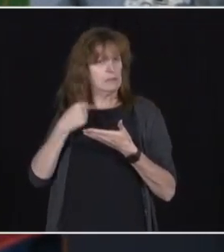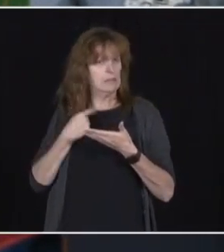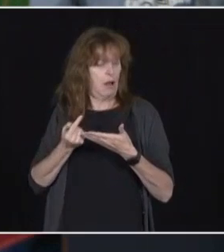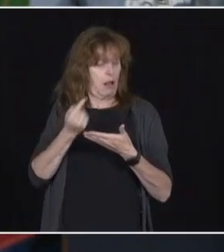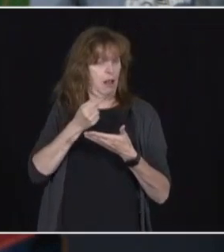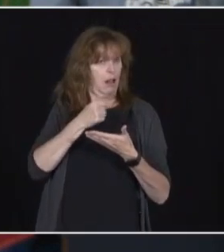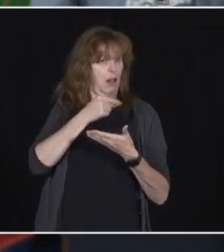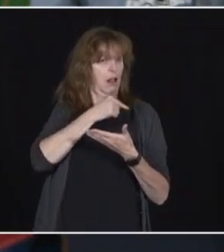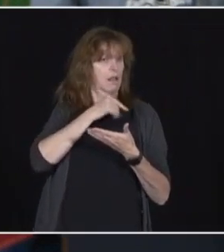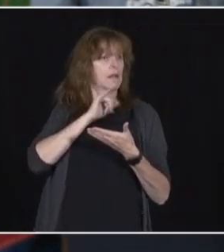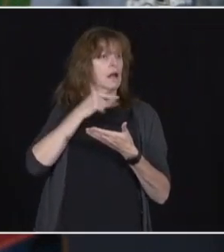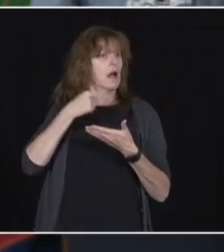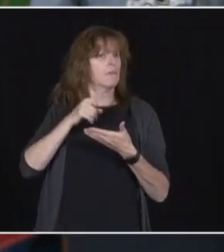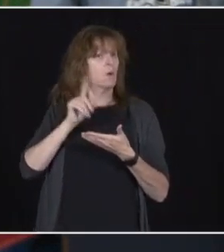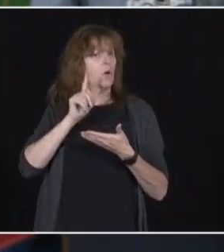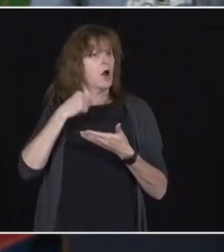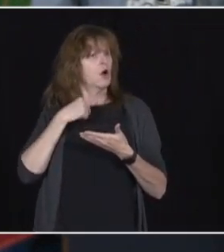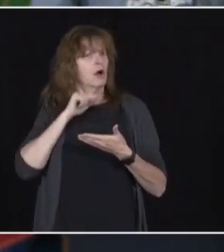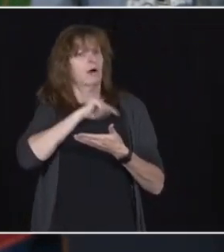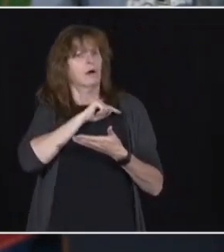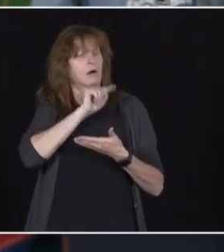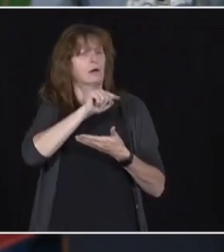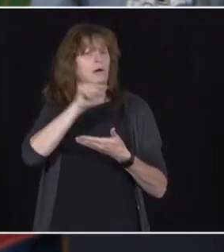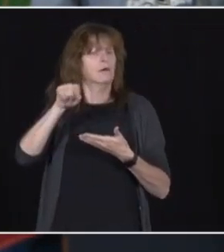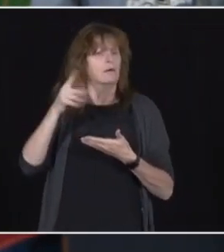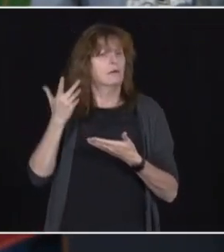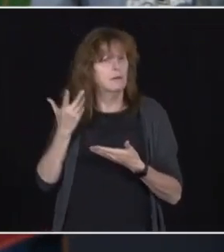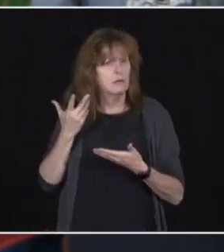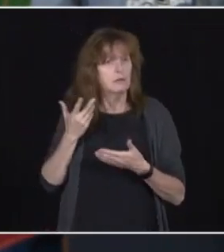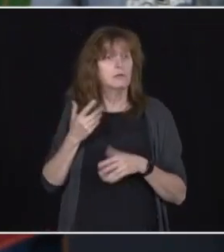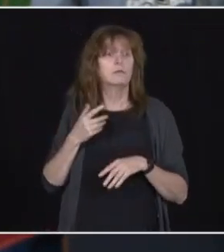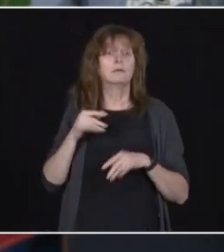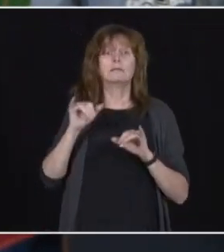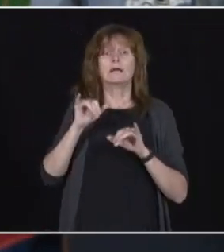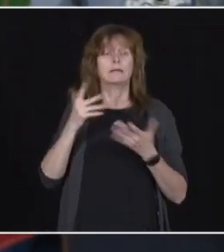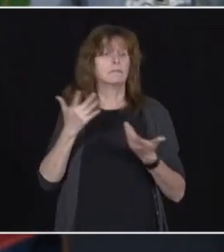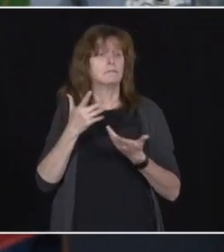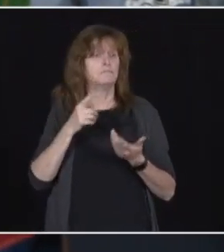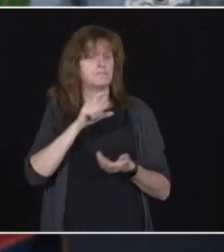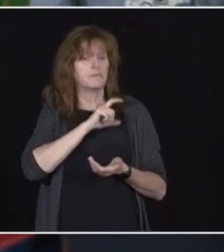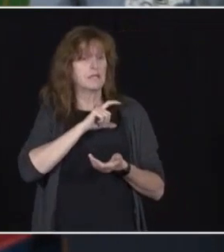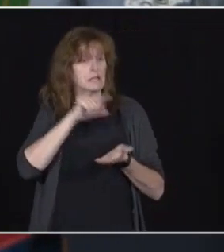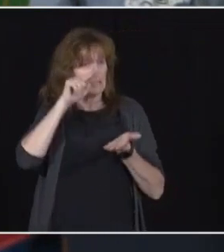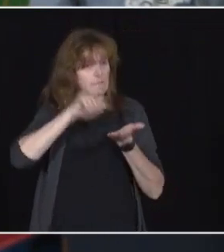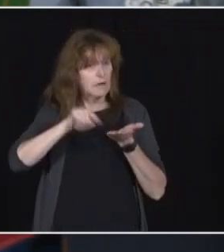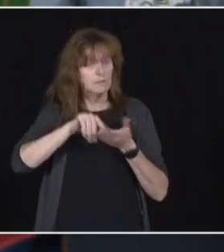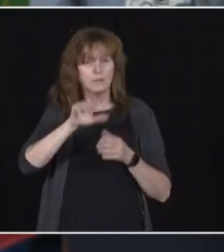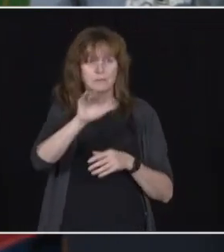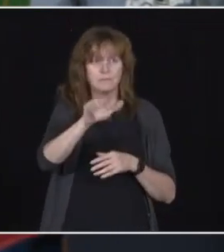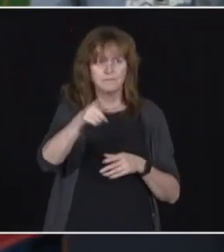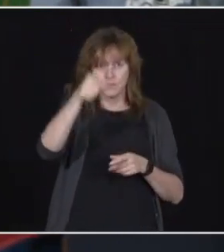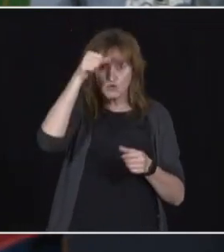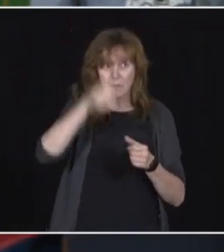the physical layout in the facility, or a store. It may have been with some people in a group and a congregant setting.